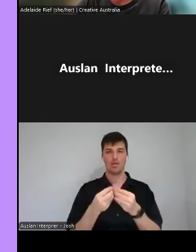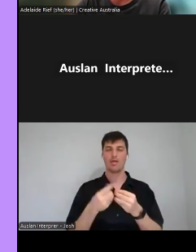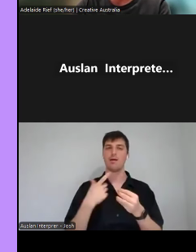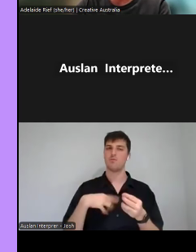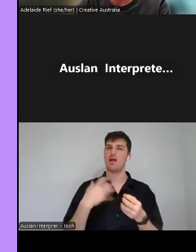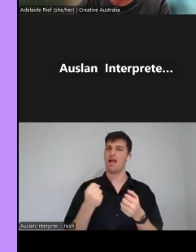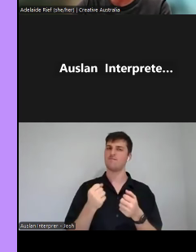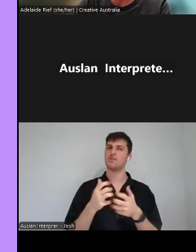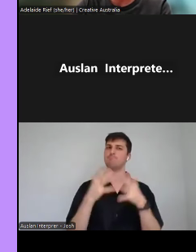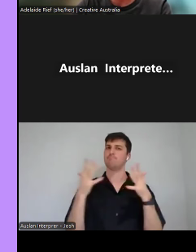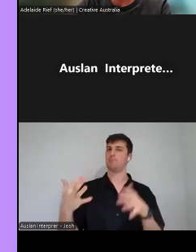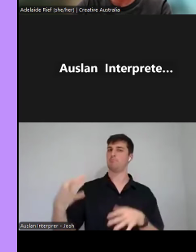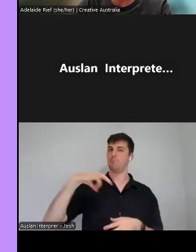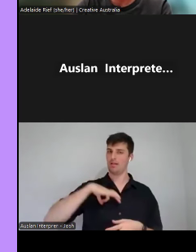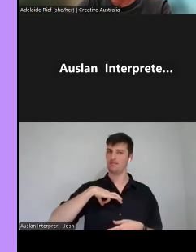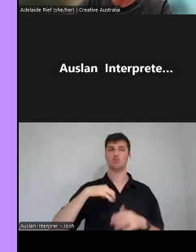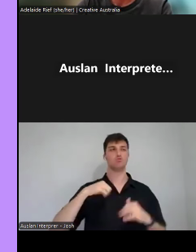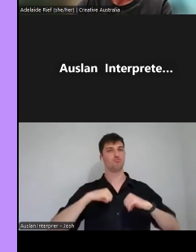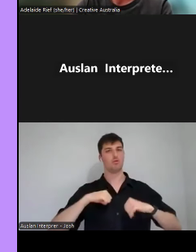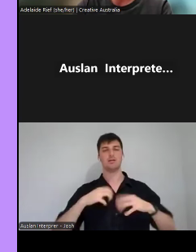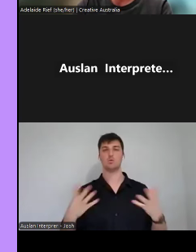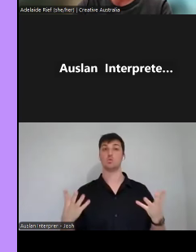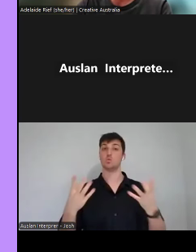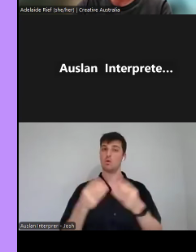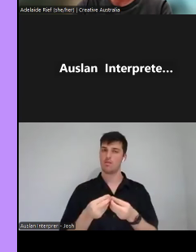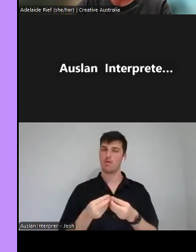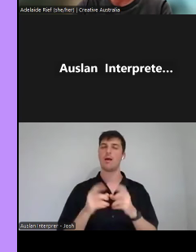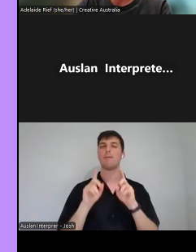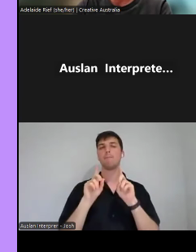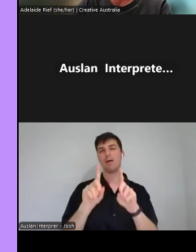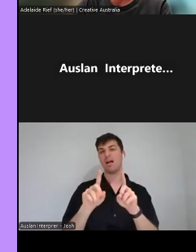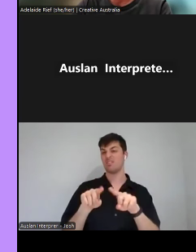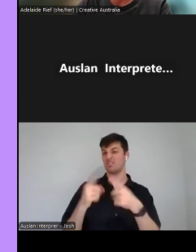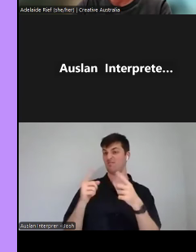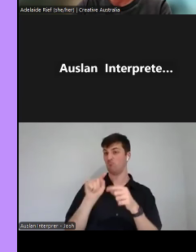significant benefits from doing the training together but if different members of the Board